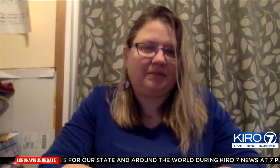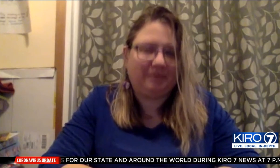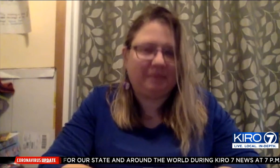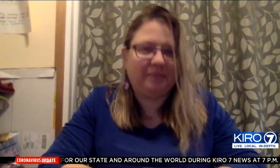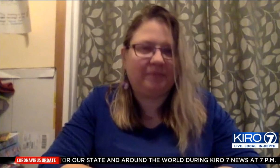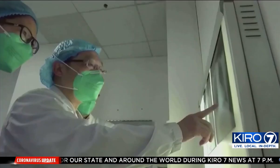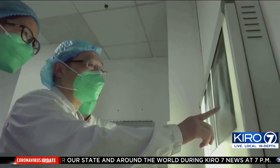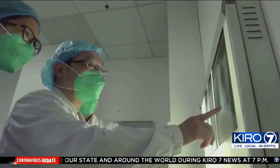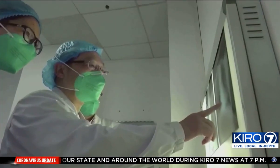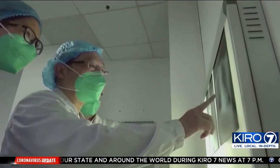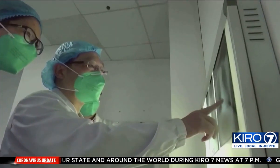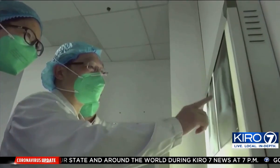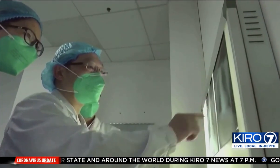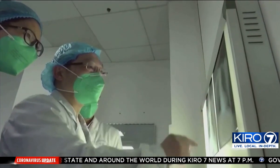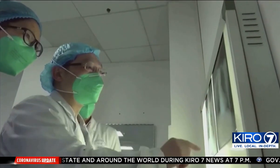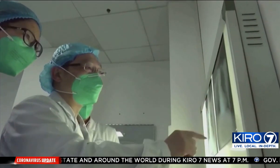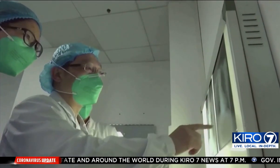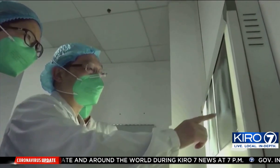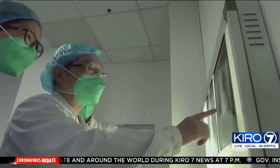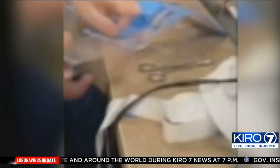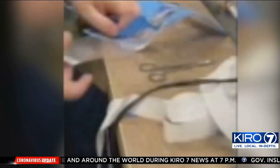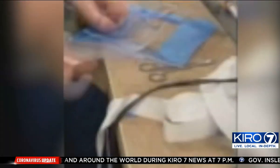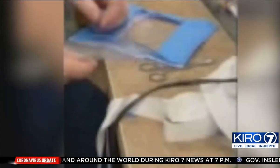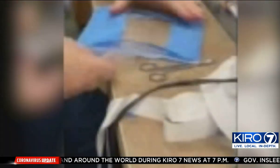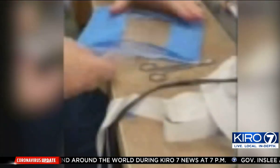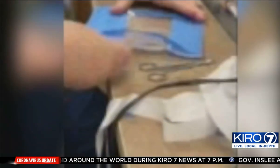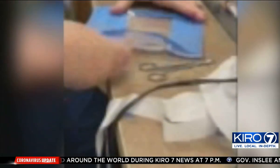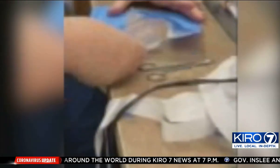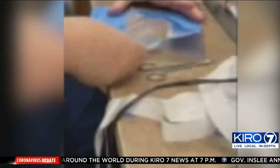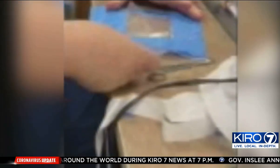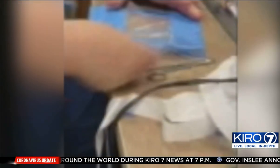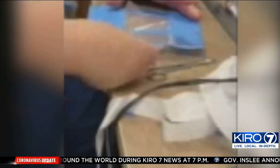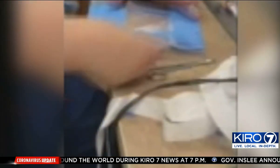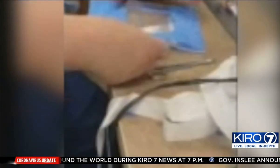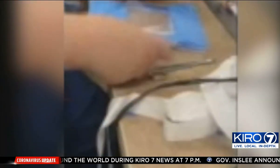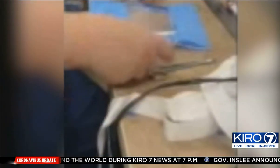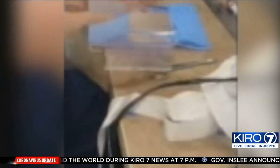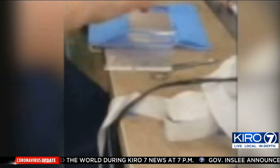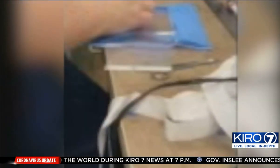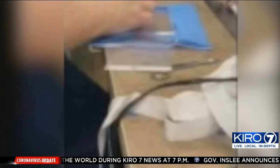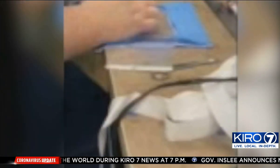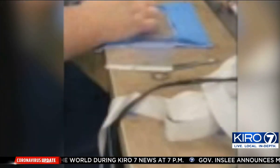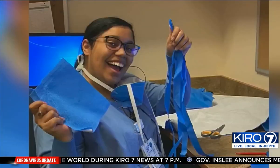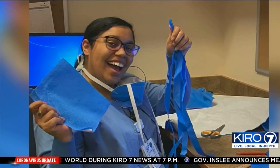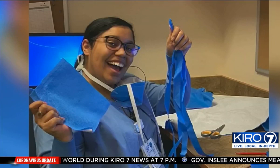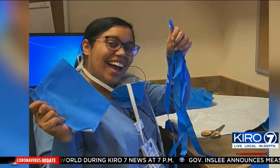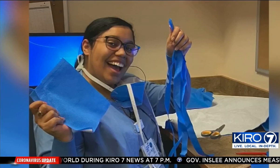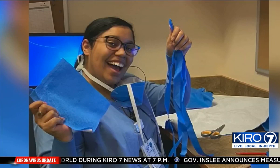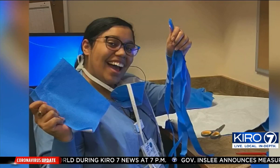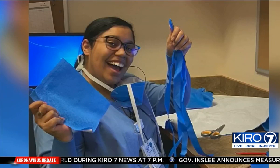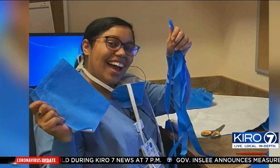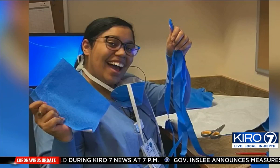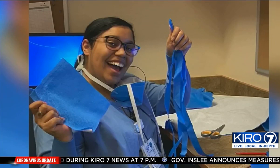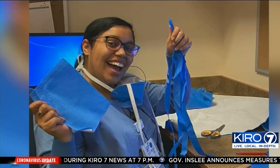AND HAVE TO REGROUP. Reporter: GRAMER IS ON THE BOARD OF THE HEARING SPEECH AND DEAF CENTER FOR THE PUGET SOUND REGION.